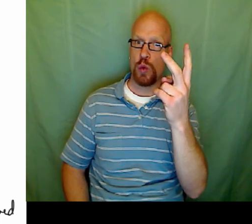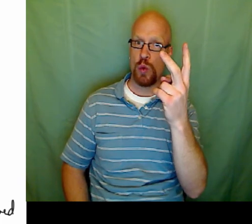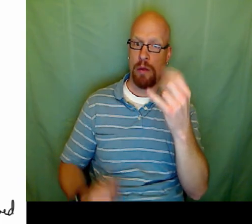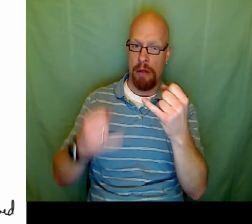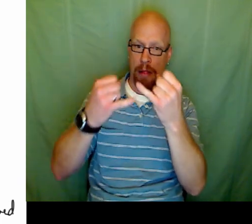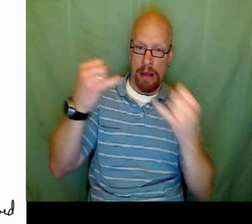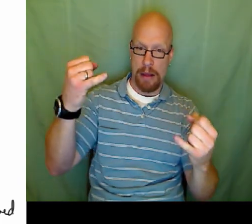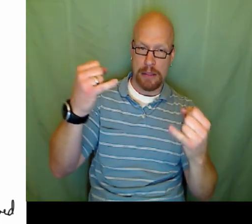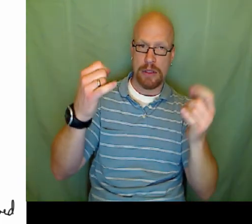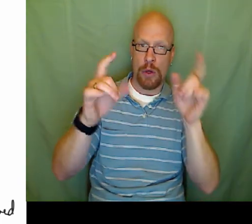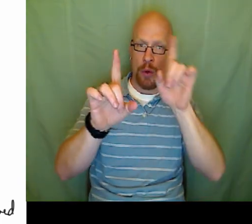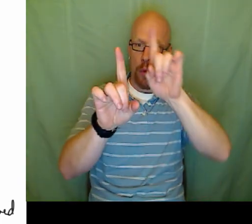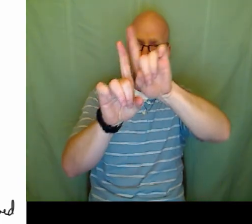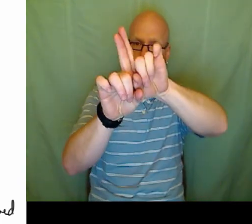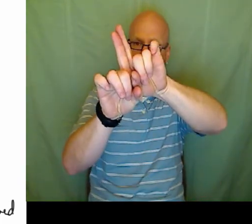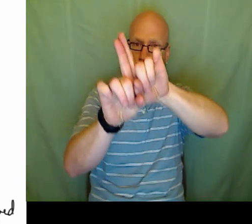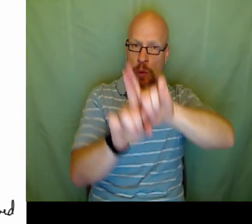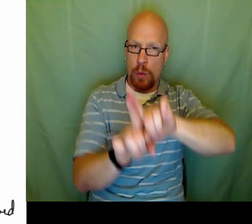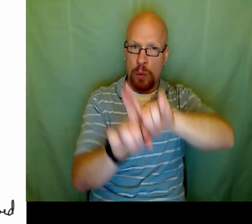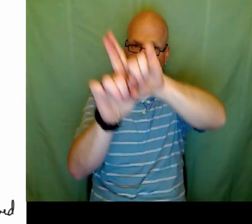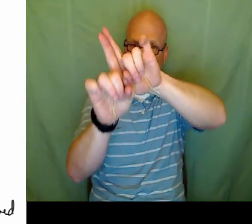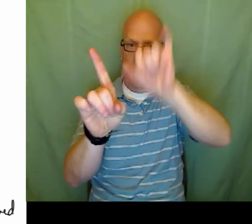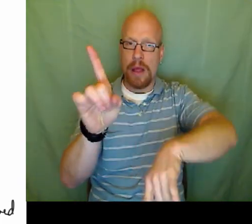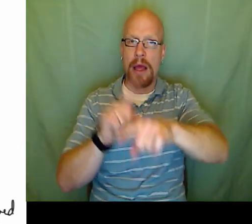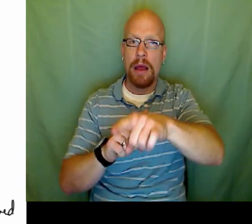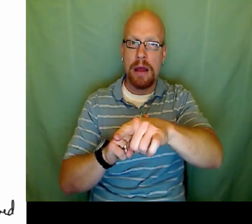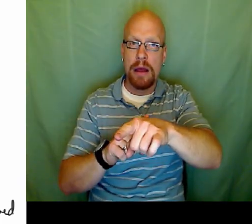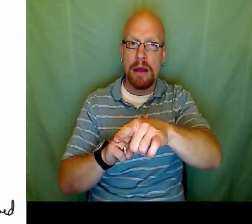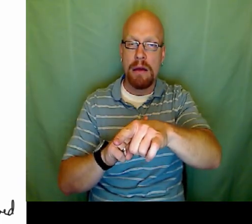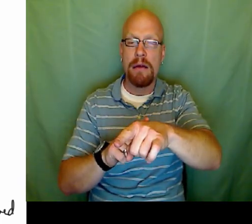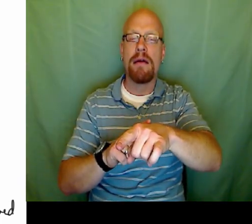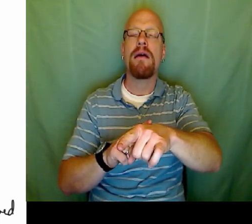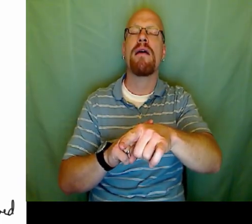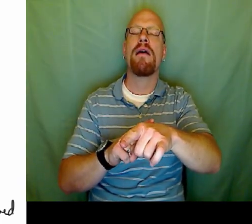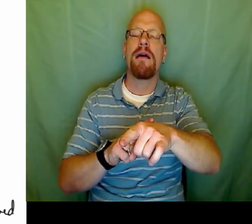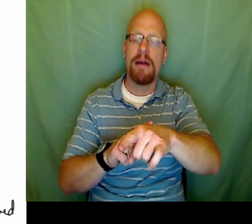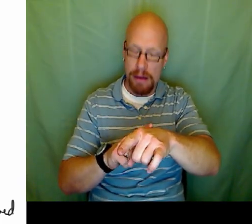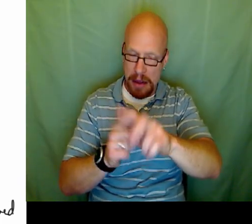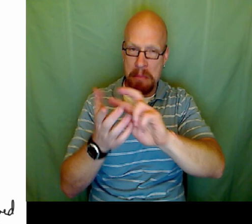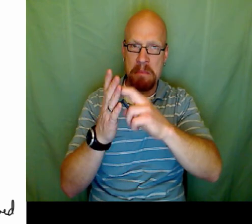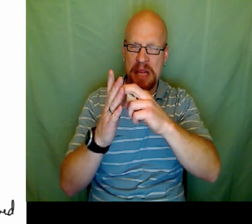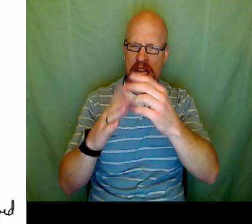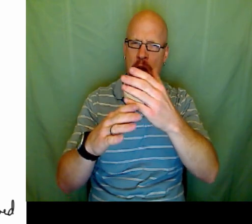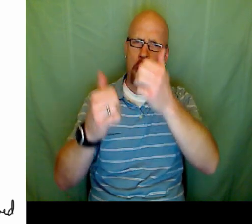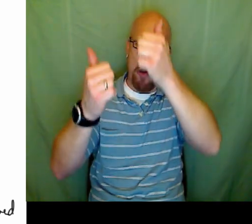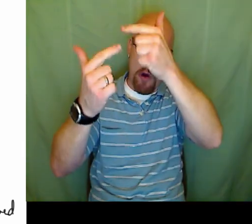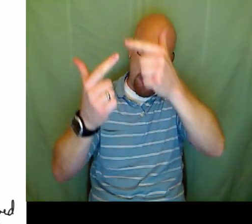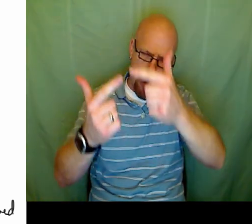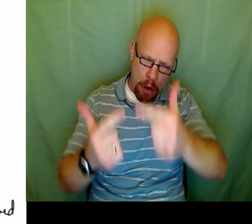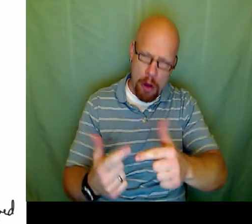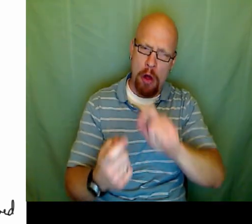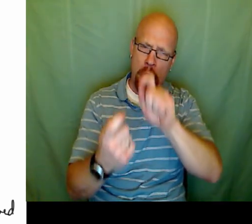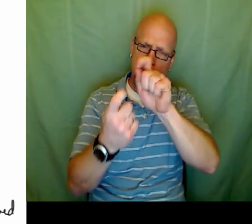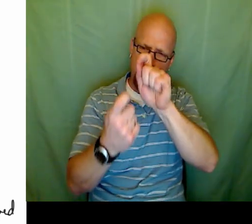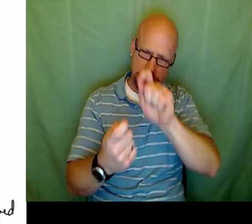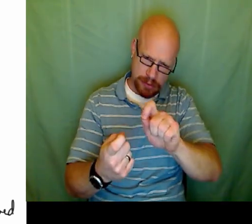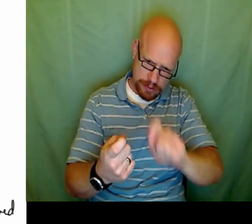what happened was the two lines were on top of each other, so they shared the same x and y pairs.